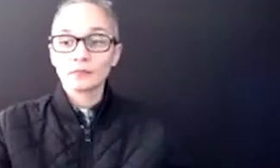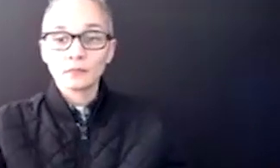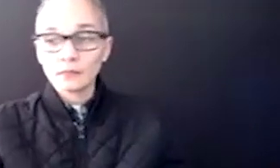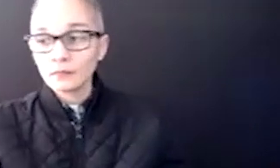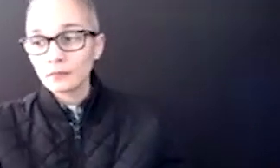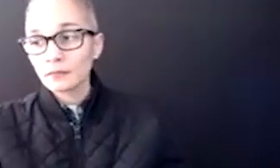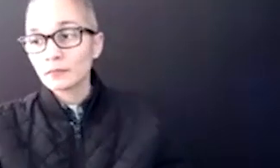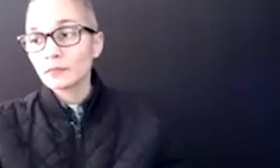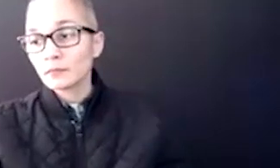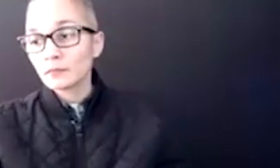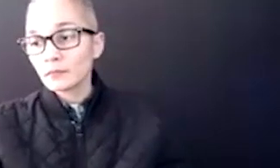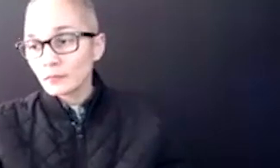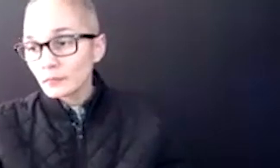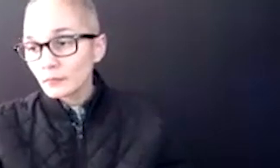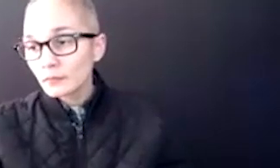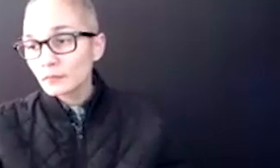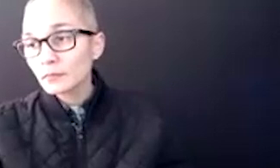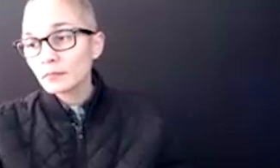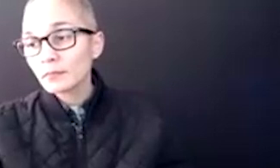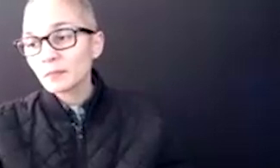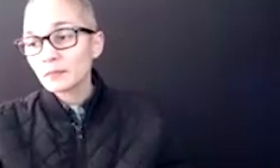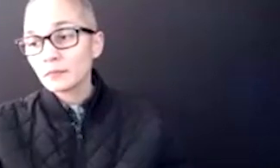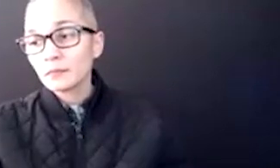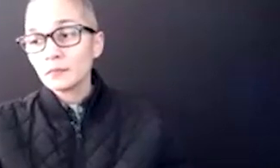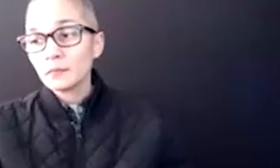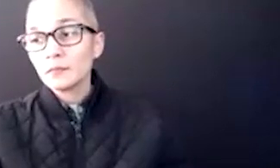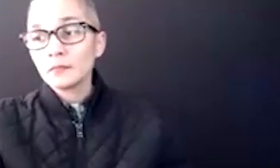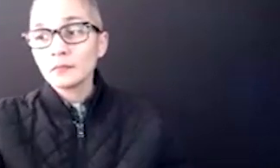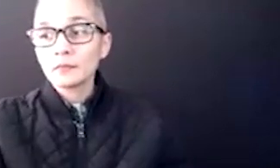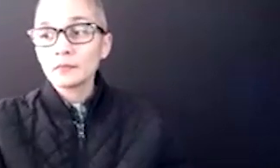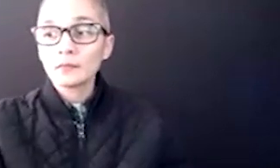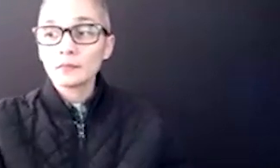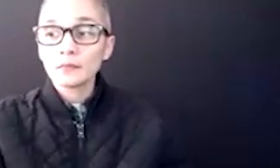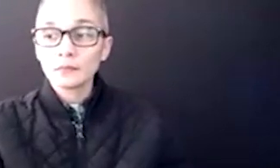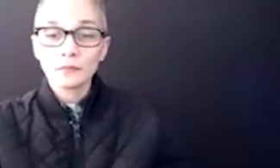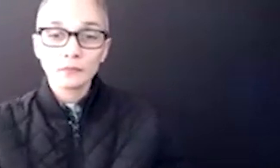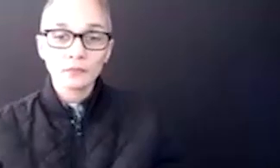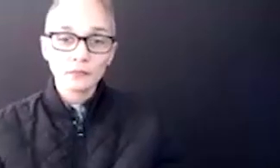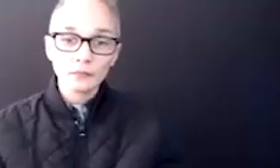And again, I don't use it that way. I first of all, I think I have like 4 or 5 different ways I interact with students. Okay.